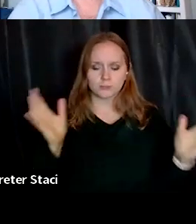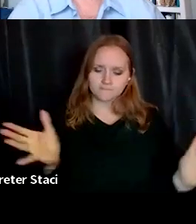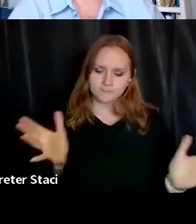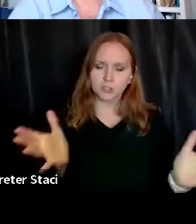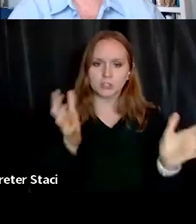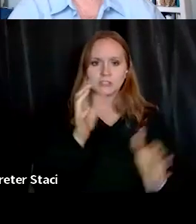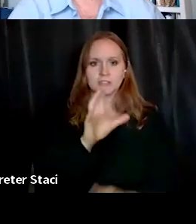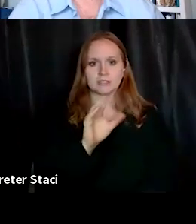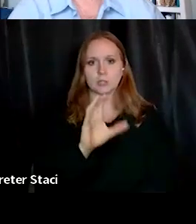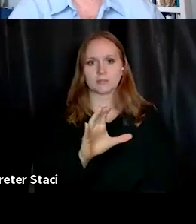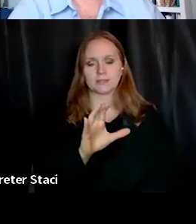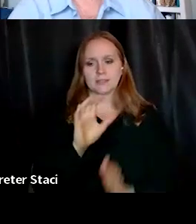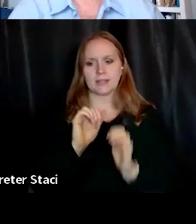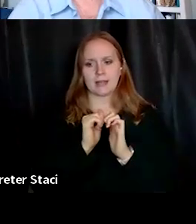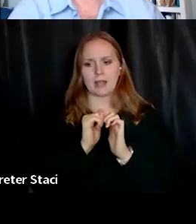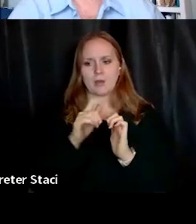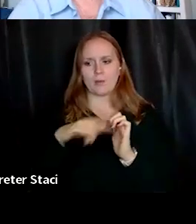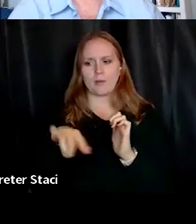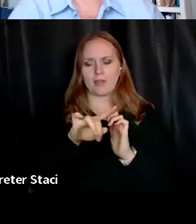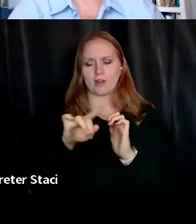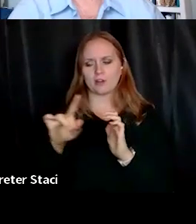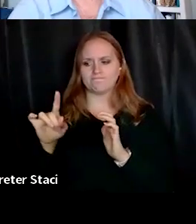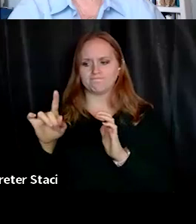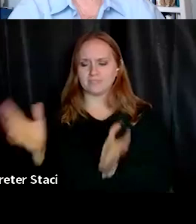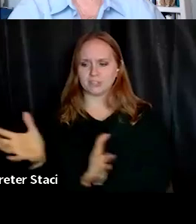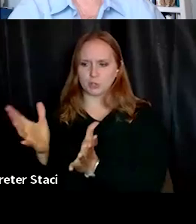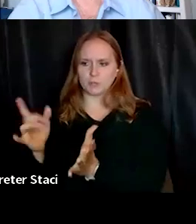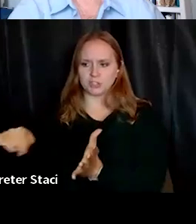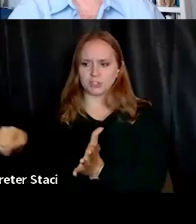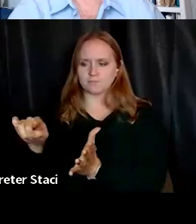how they're uplifting the voices of their members